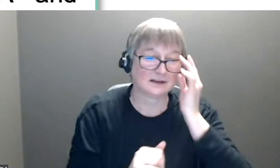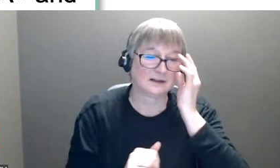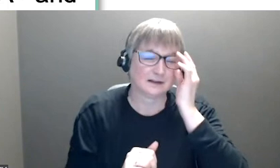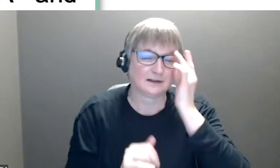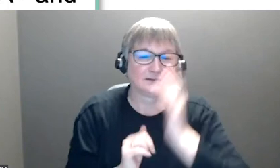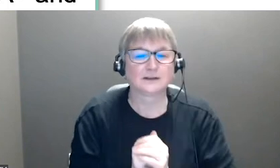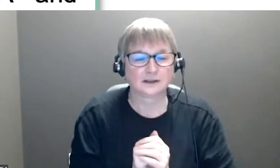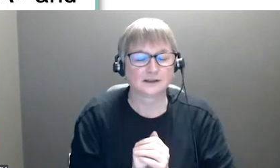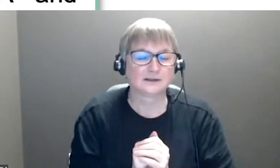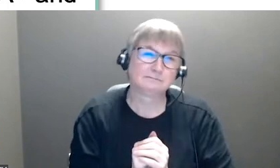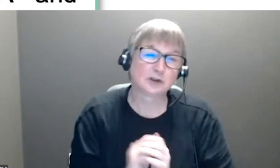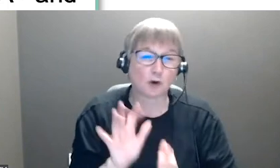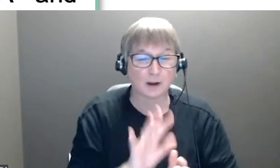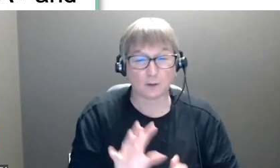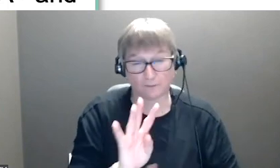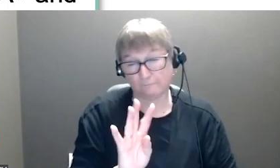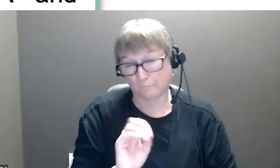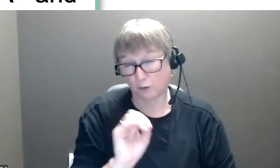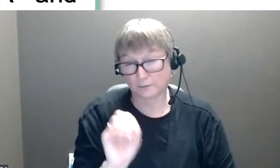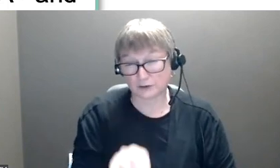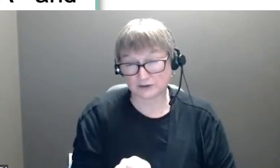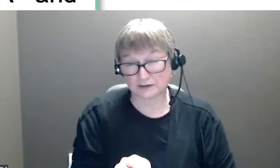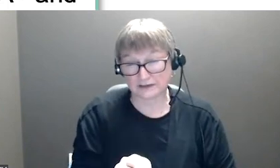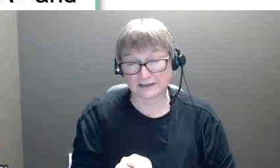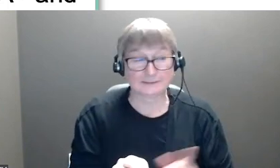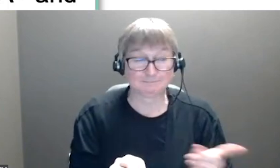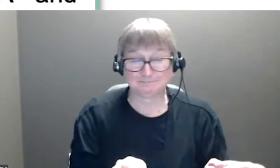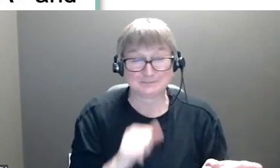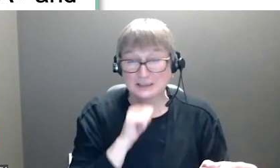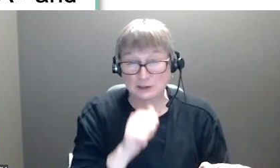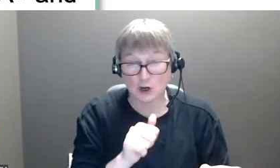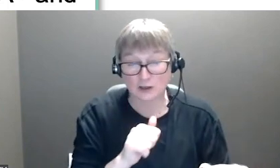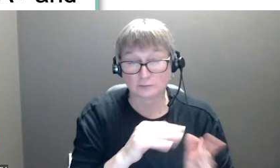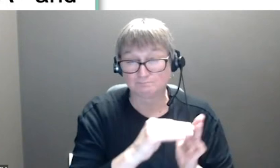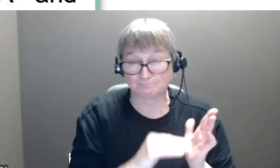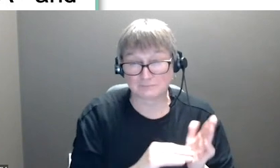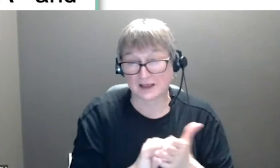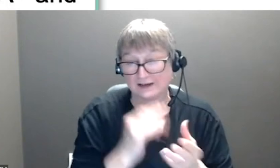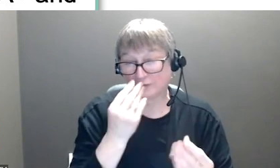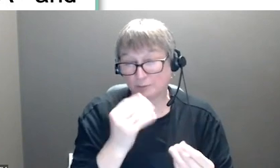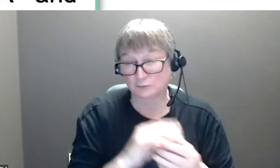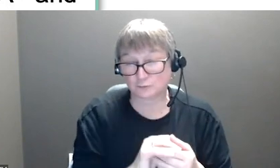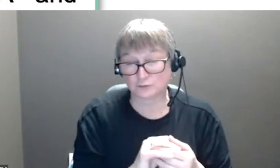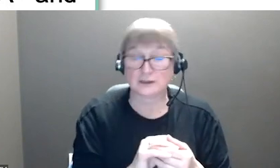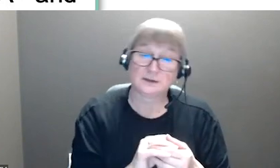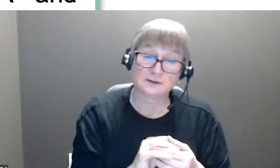of non-responses towards demographic information, and this has also caused the demographic data to